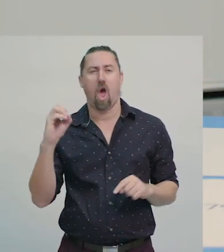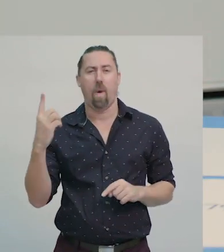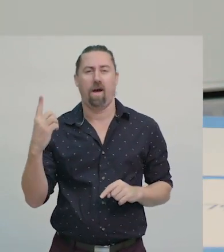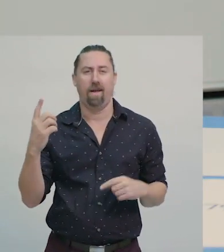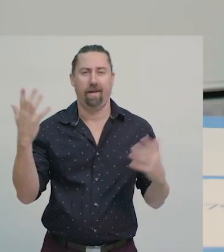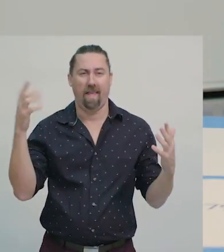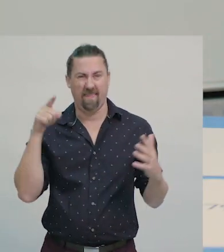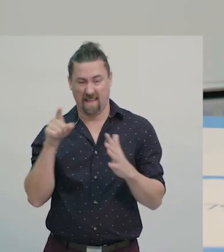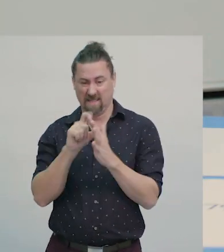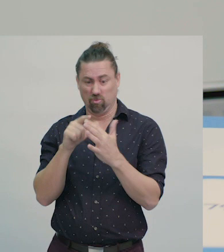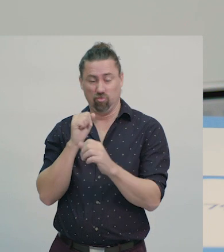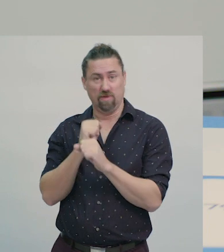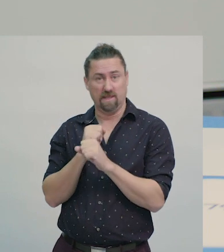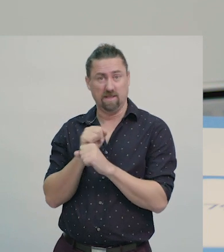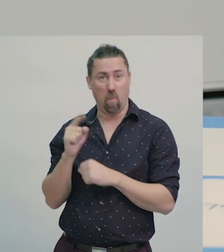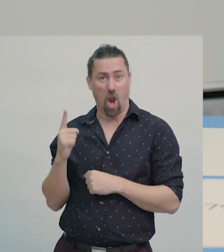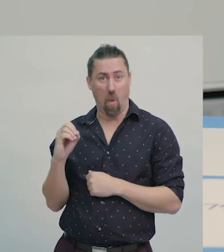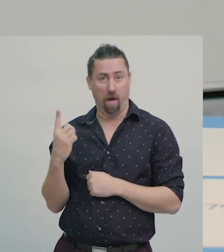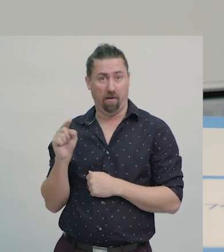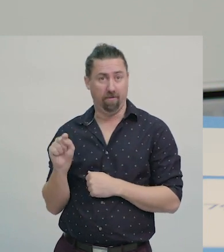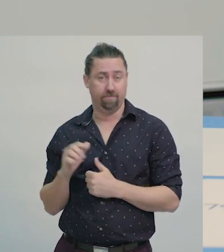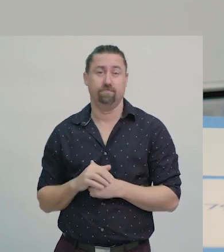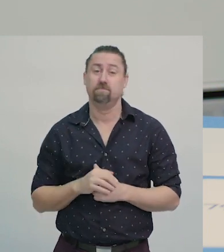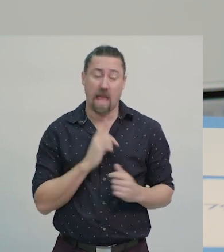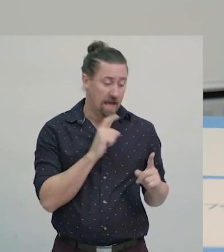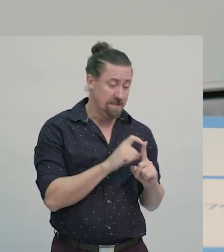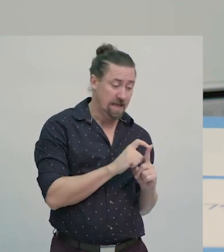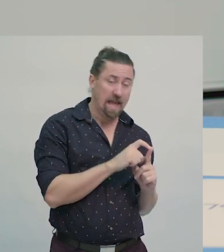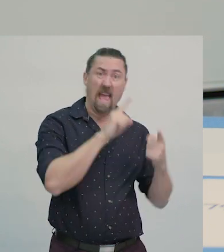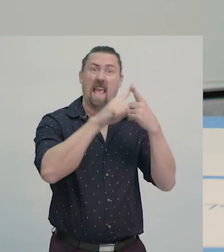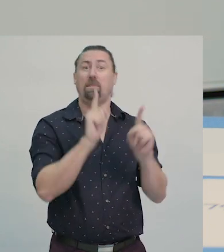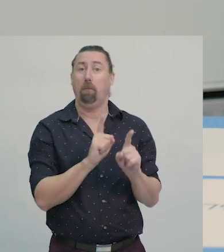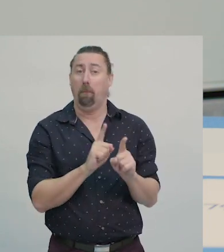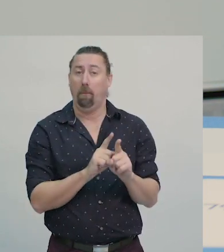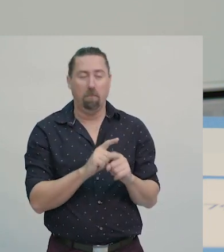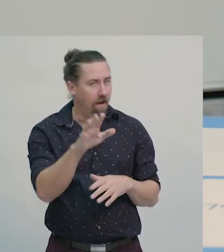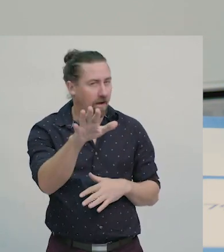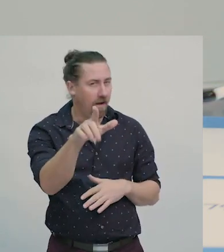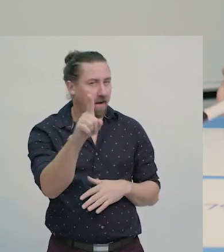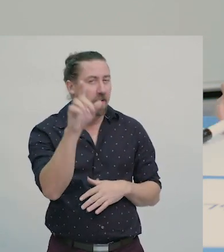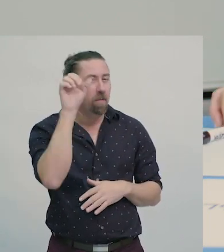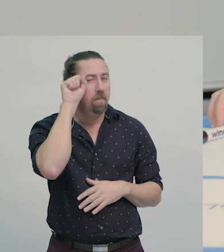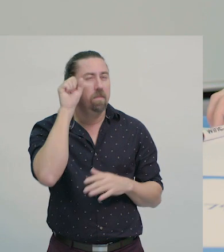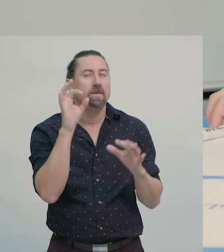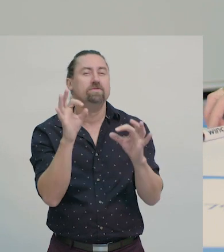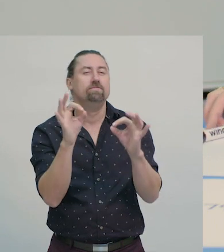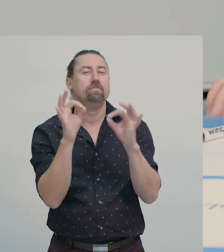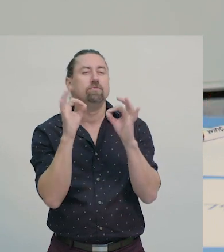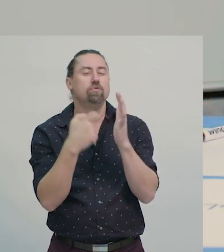We could do the same calculation for D and E, but I'm hoping you remember another special generalisation we use in geometry -